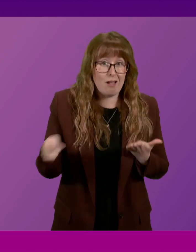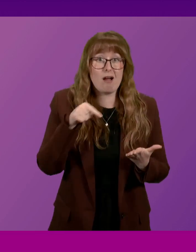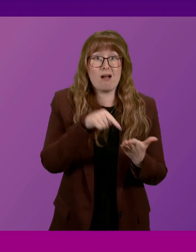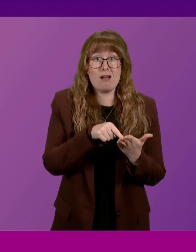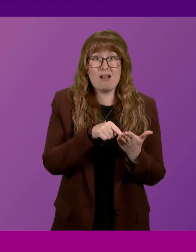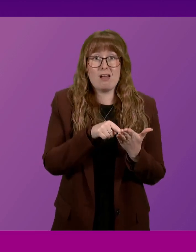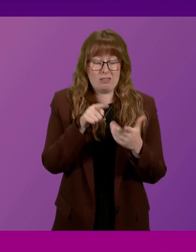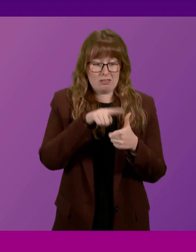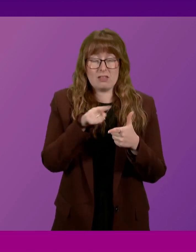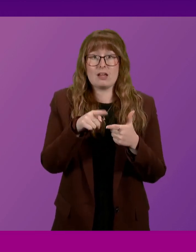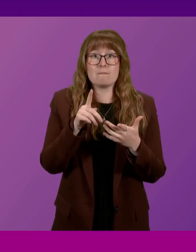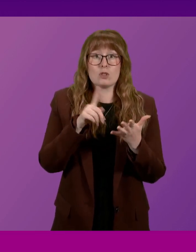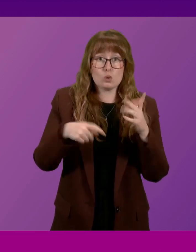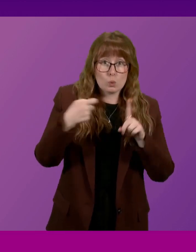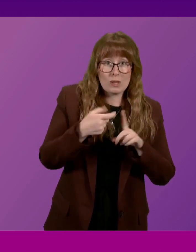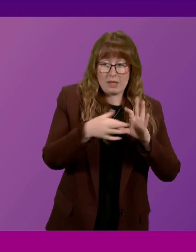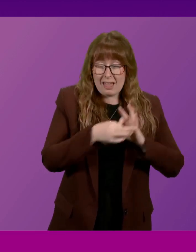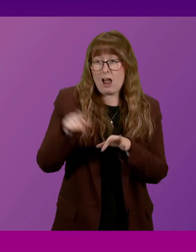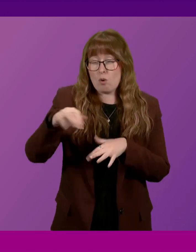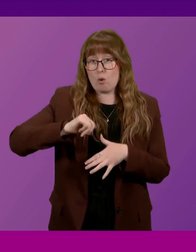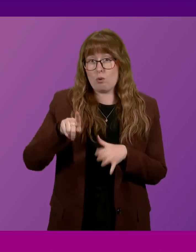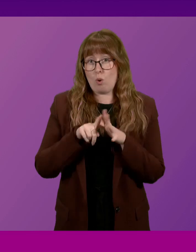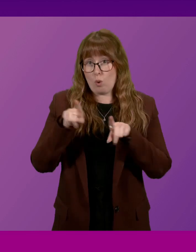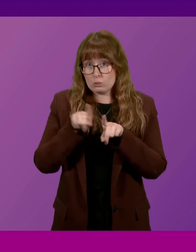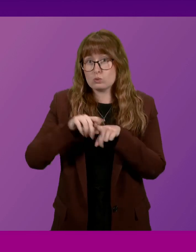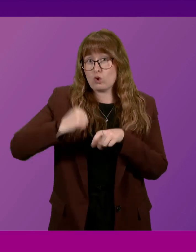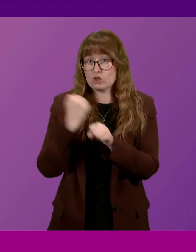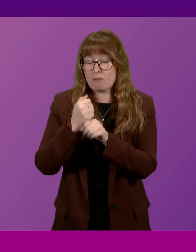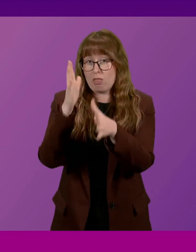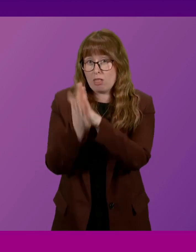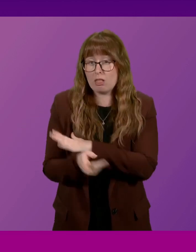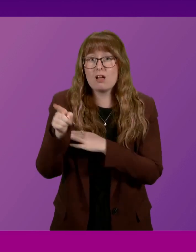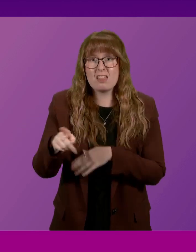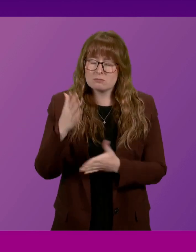Westminster economic mismanagement. That is a vast sum for Scots, who could have